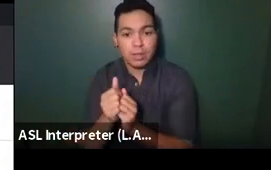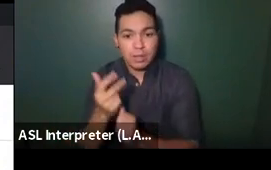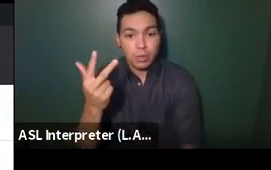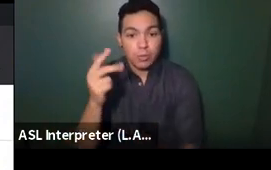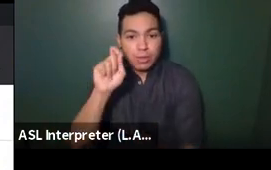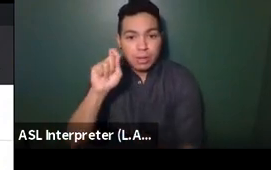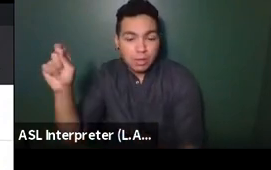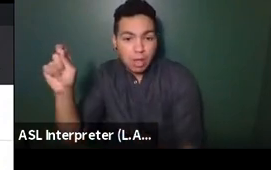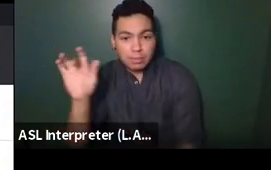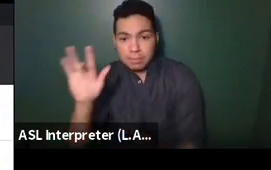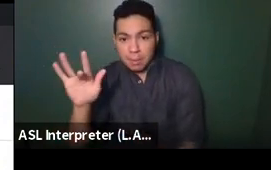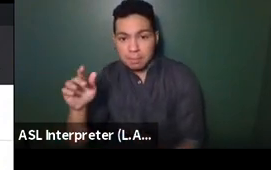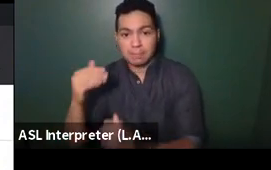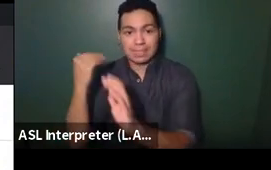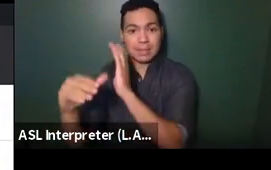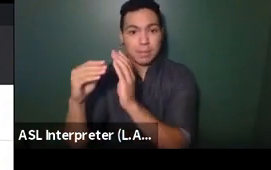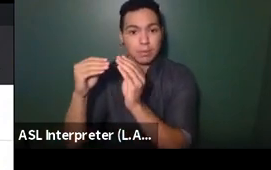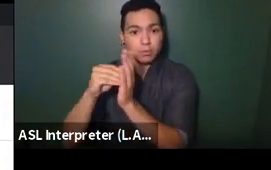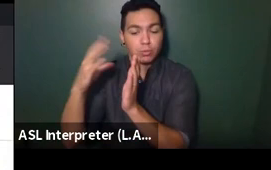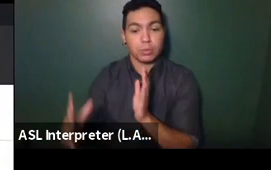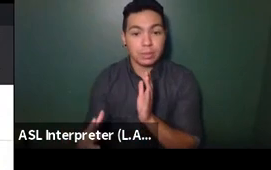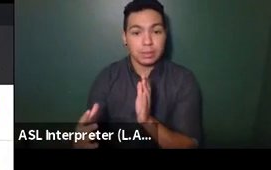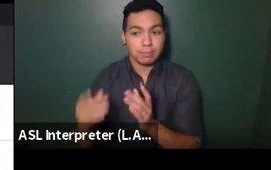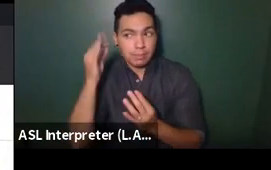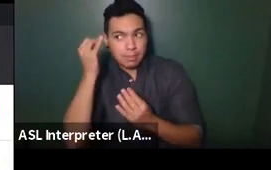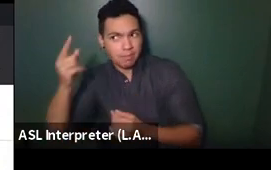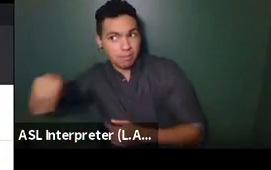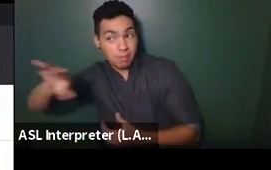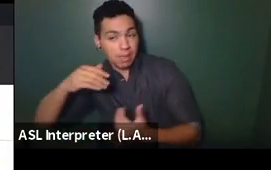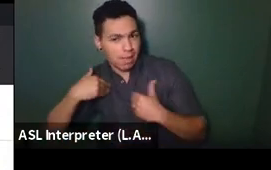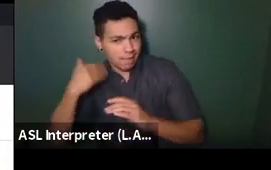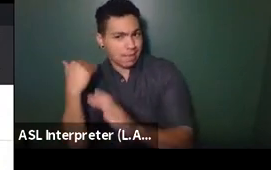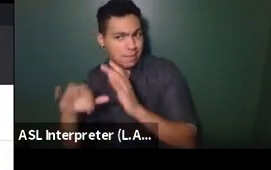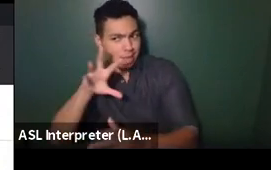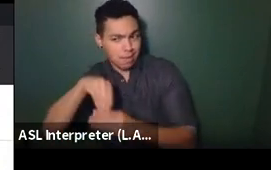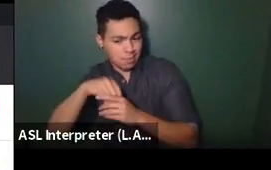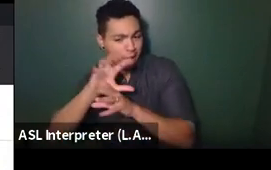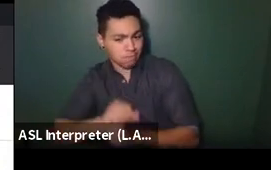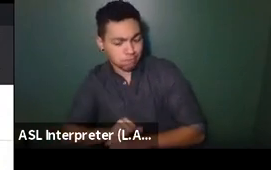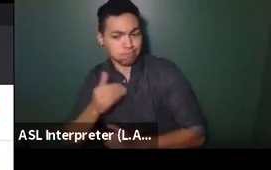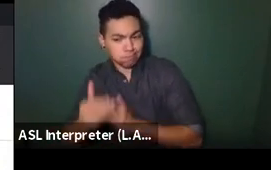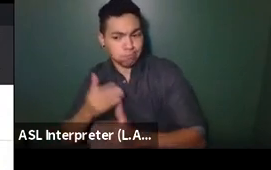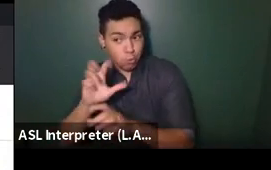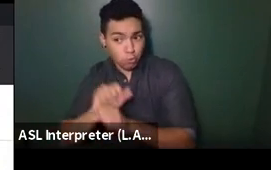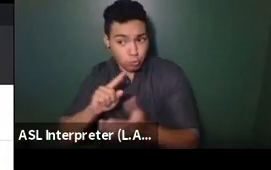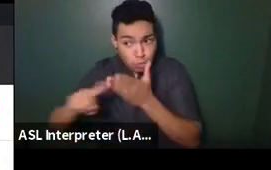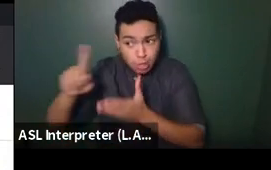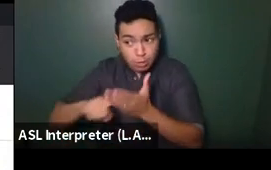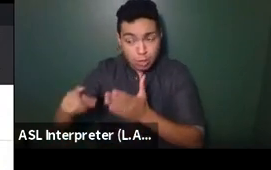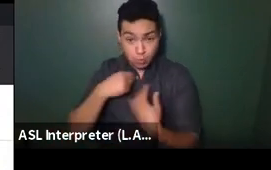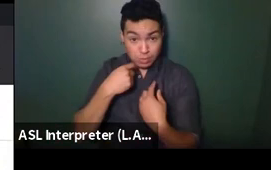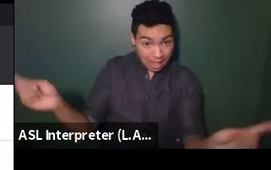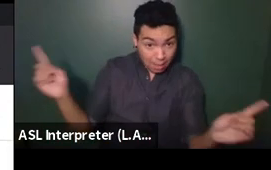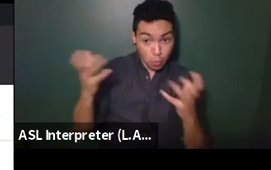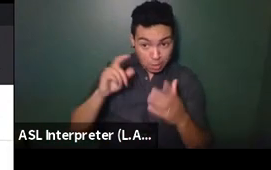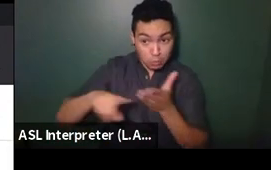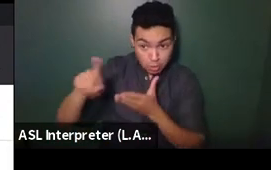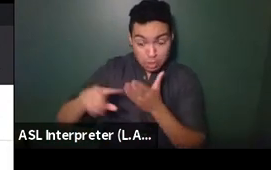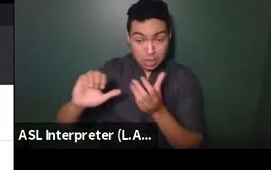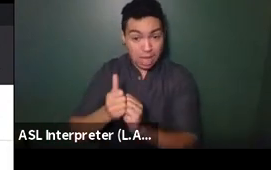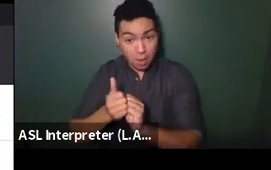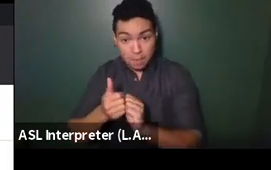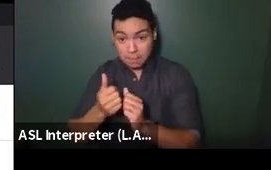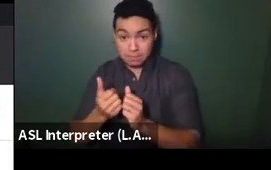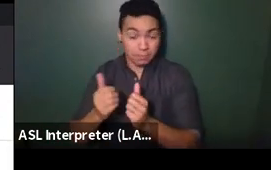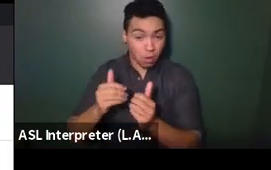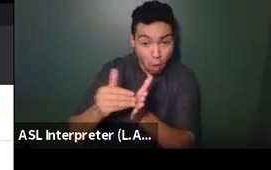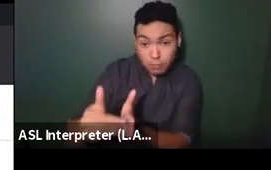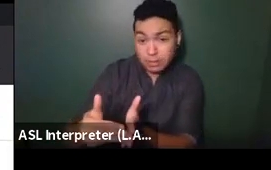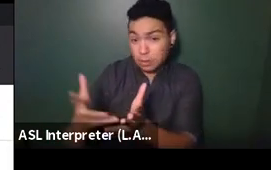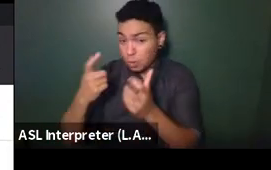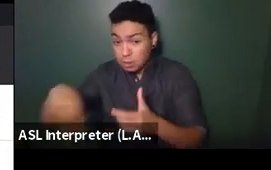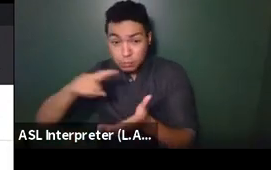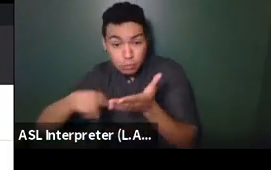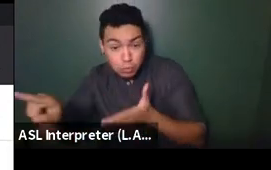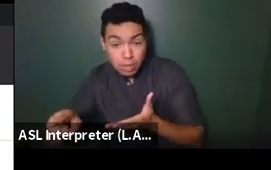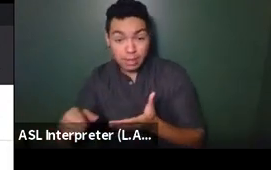Katherine Livick - ESD 112: Okay. Think about whether your students have email as part of their habitual workflow. Have you set up an expectation that they check their email? How many times per day do you expect them to check their email? is a good thing to think about.